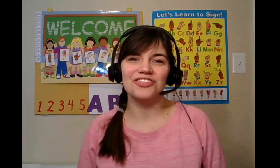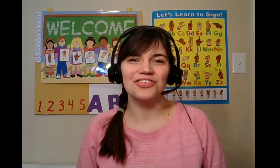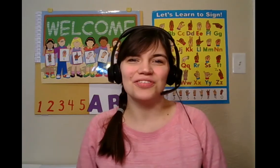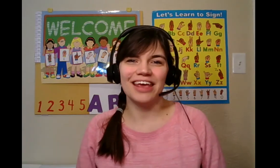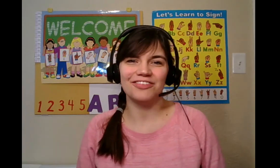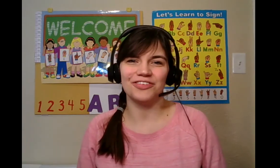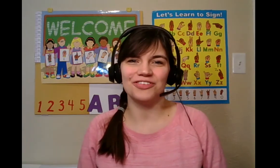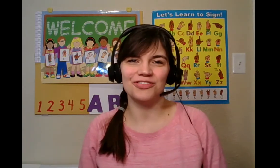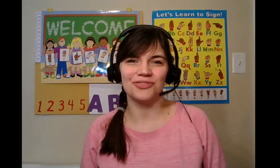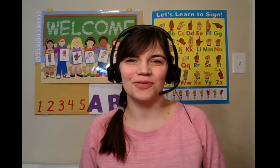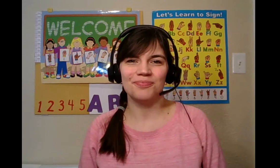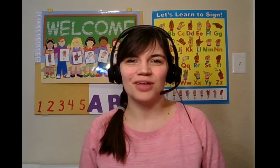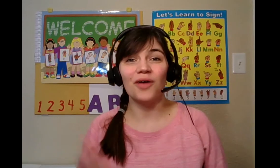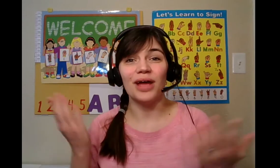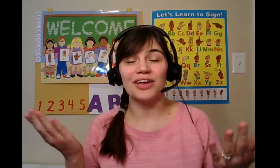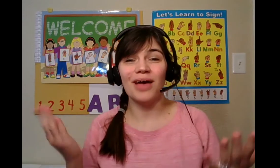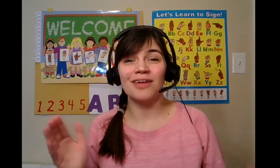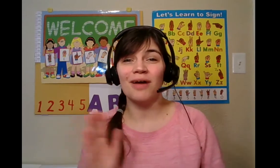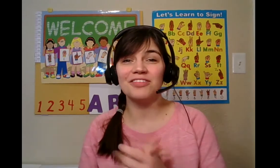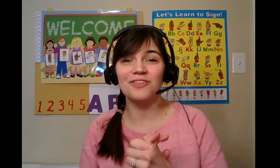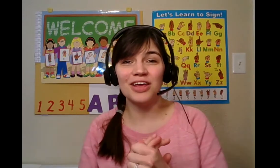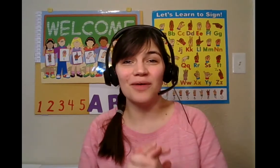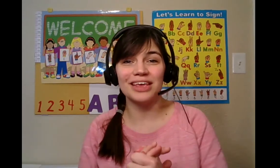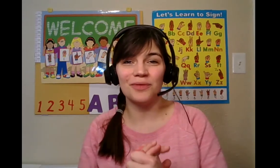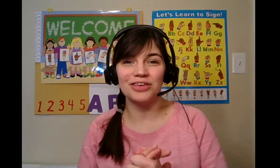show you the answers as usual. Alright, go ahead and pause the video and get what